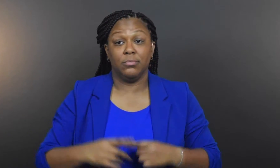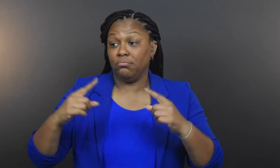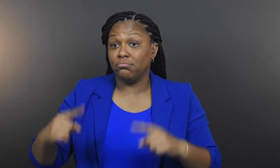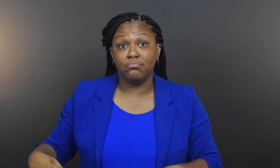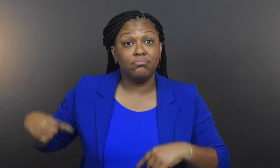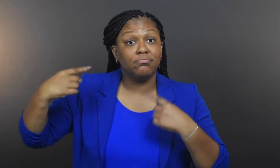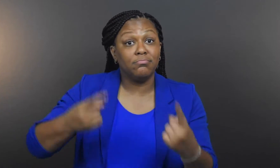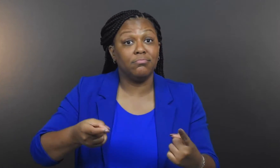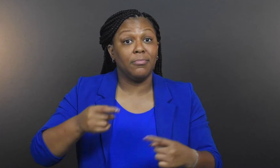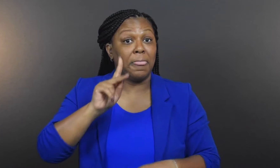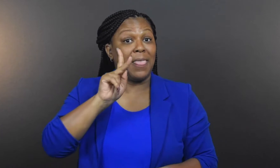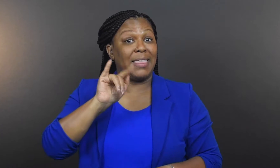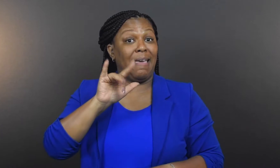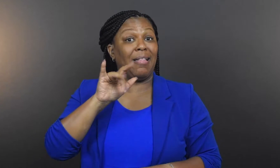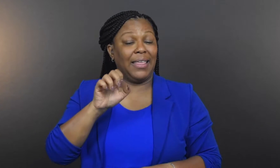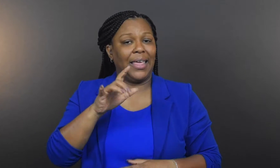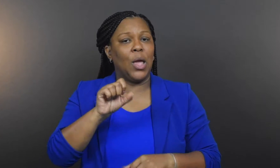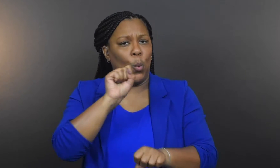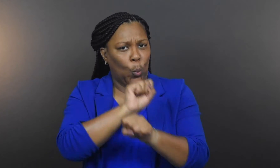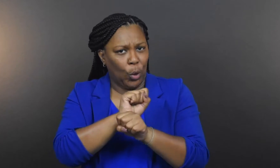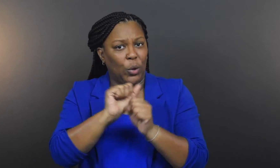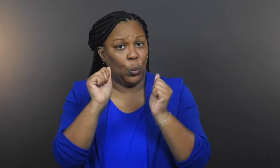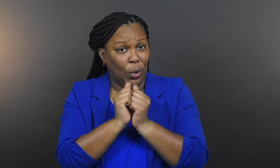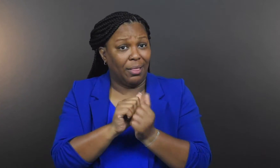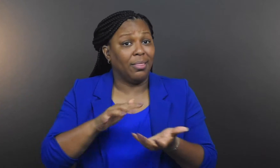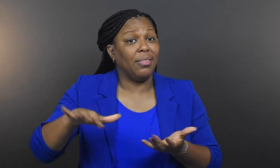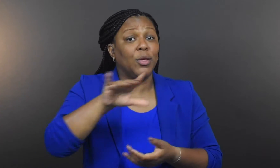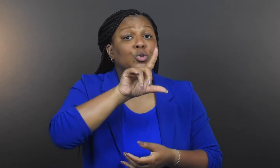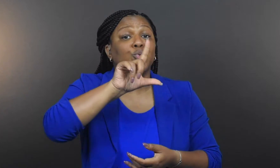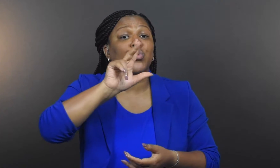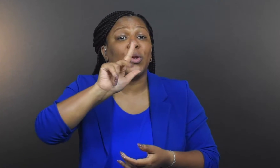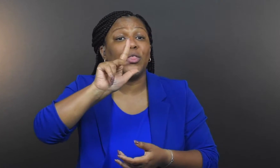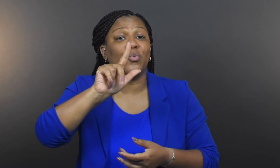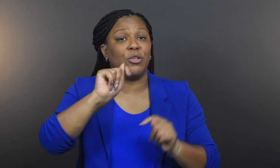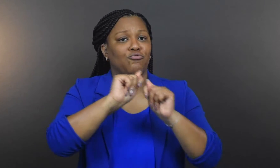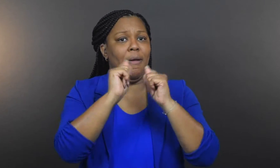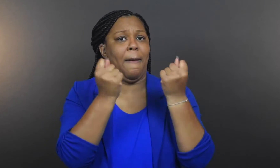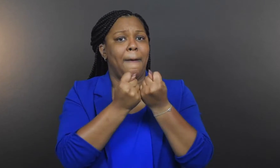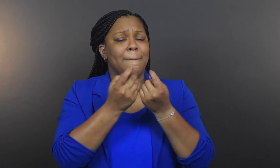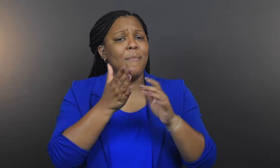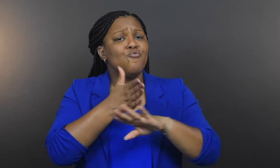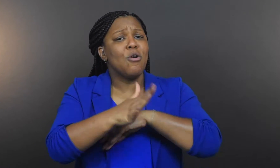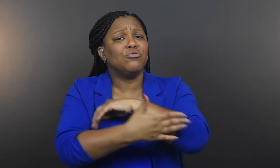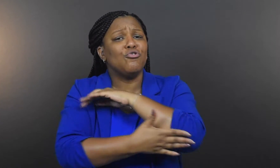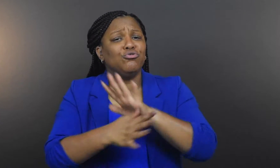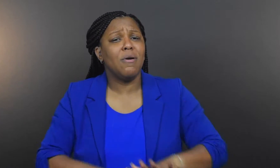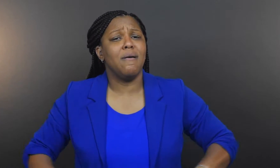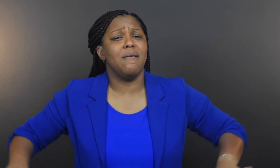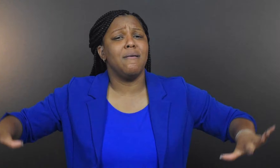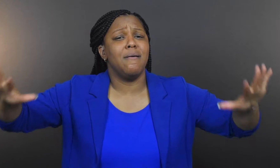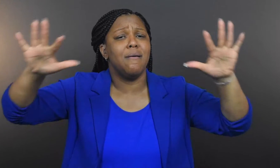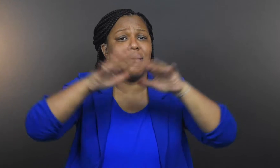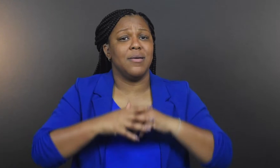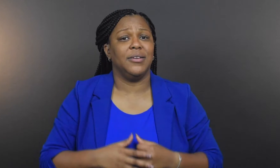Since then, Kellie has worked with 23 tribes across the country.